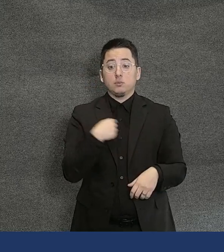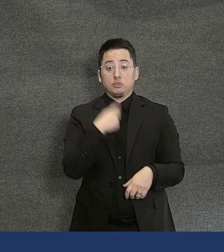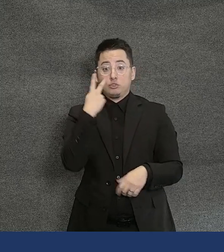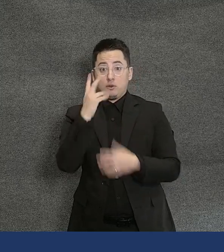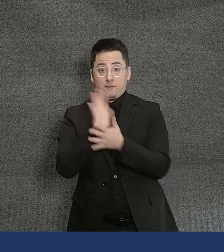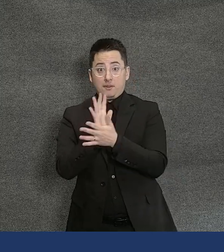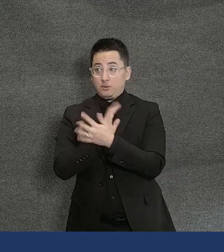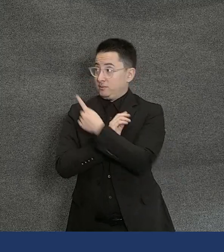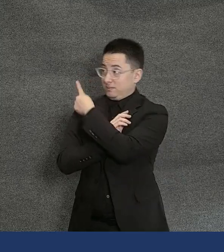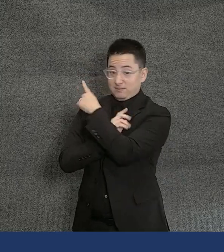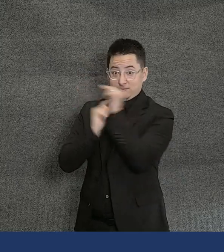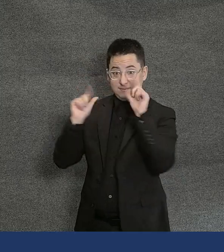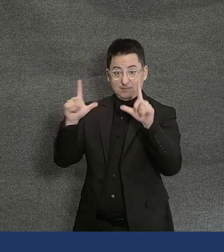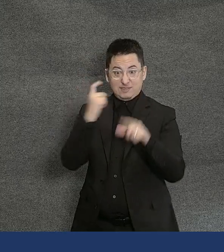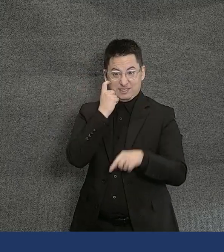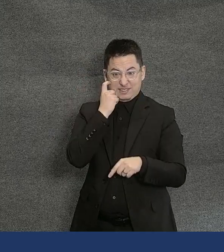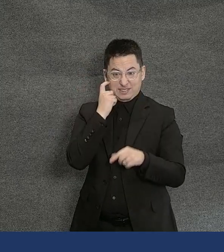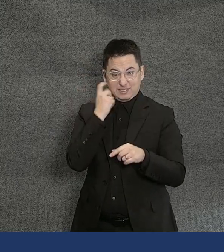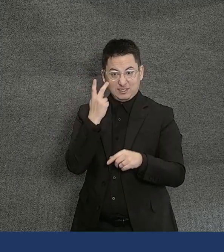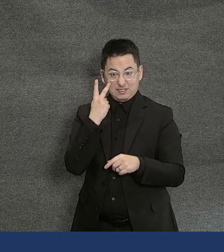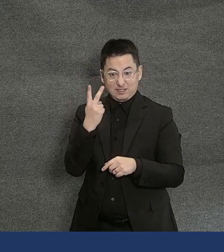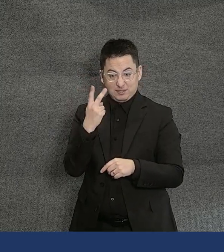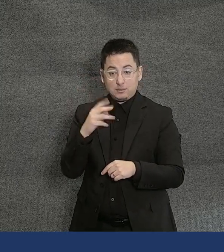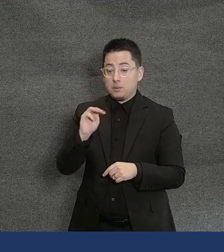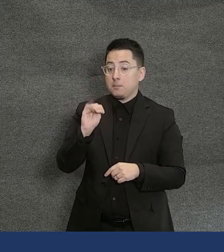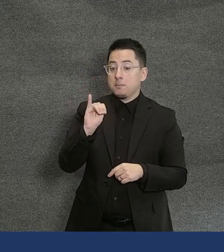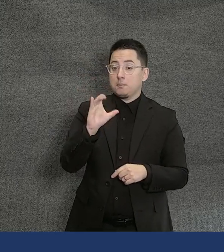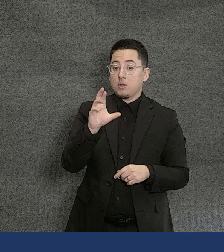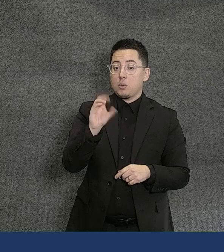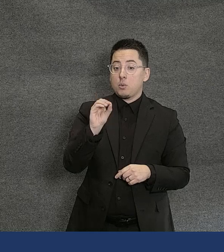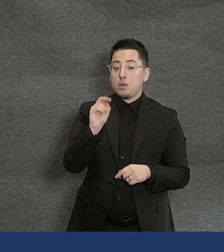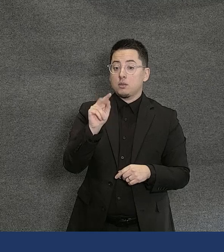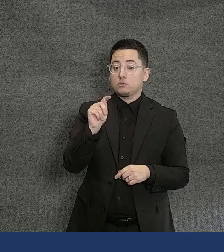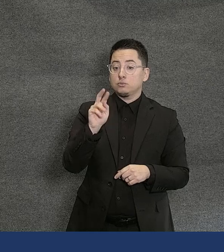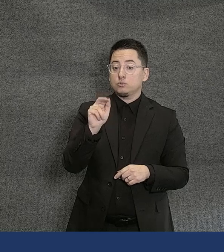around micro transit to provide some on-demand neighborhood